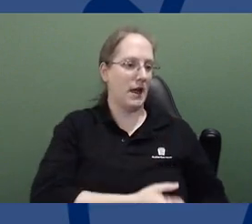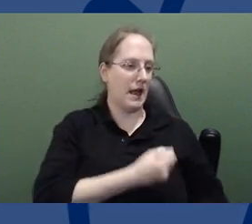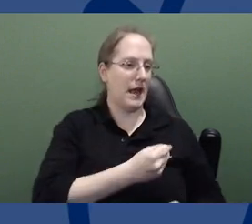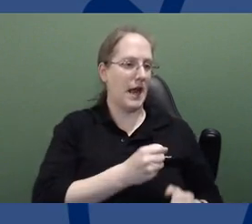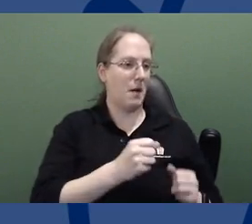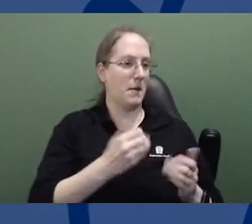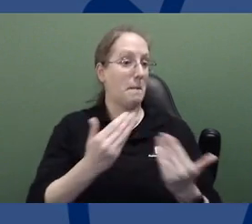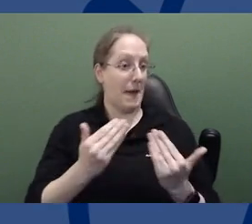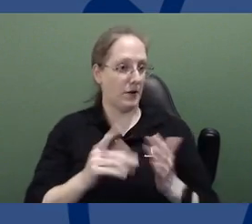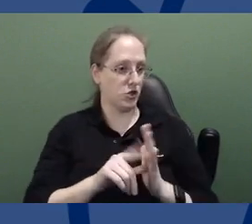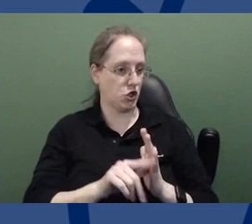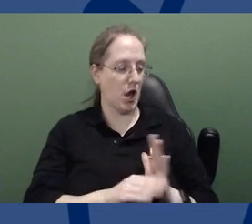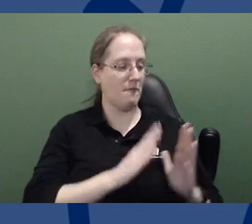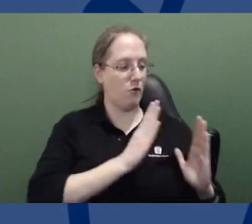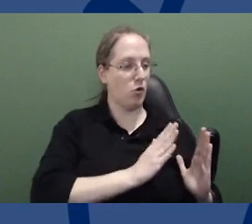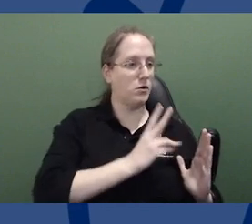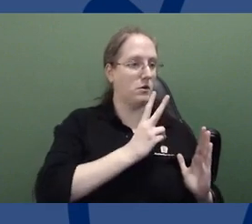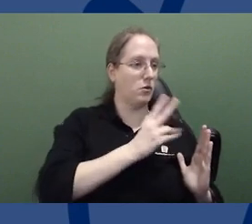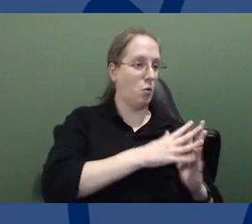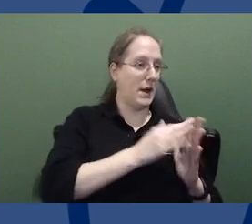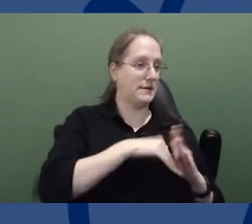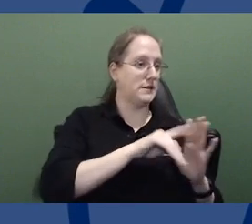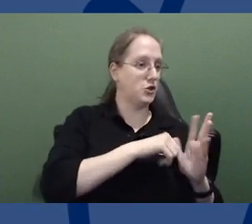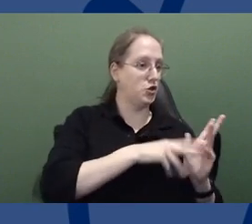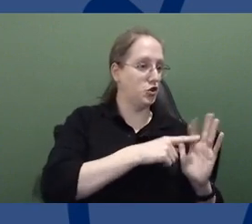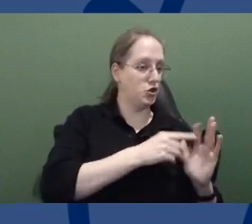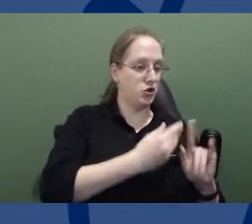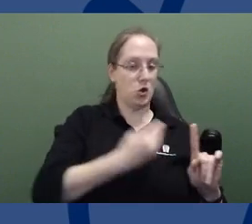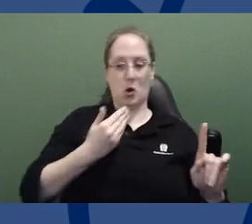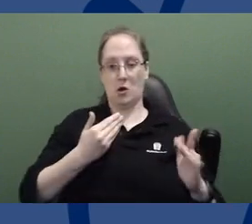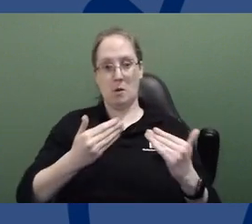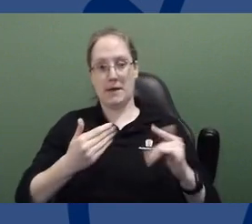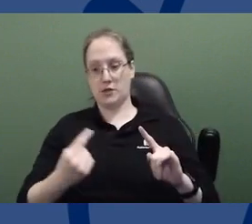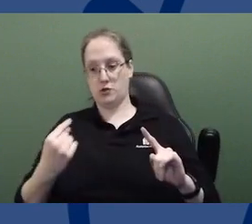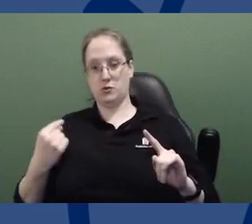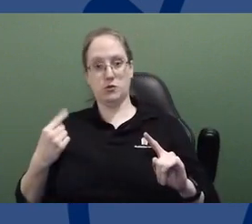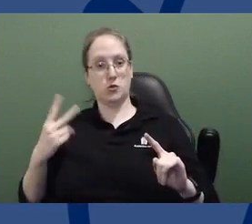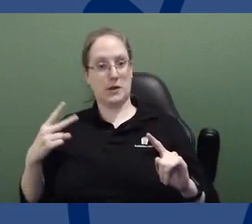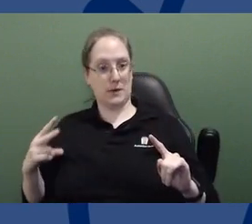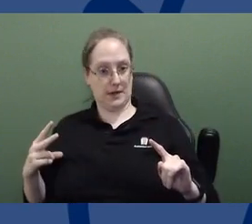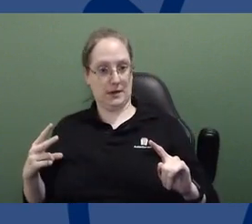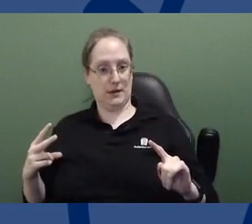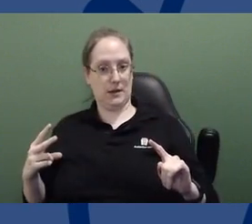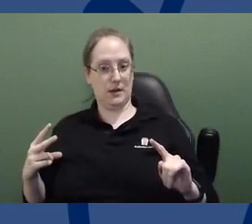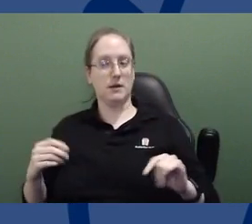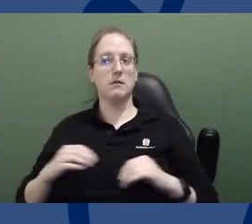and also in 2020, how can businesses that applied prior to this date, probably in their